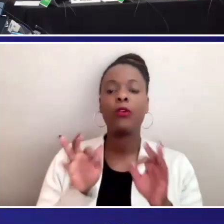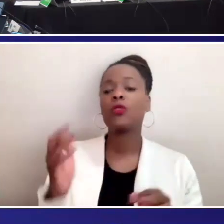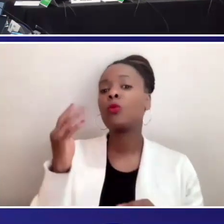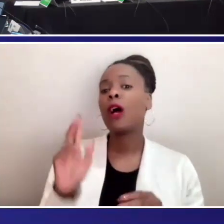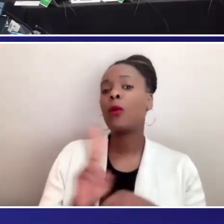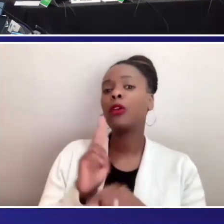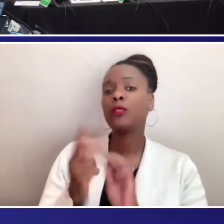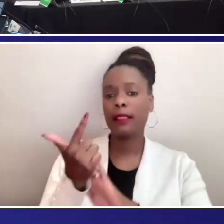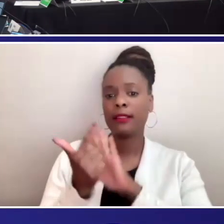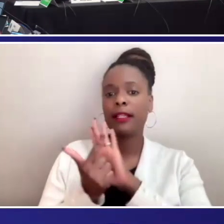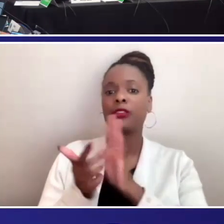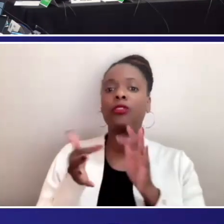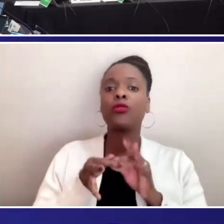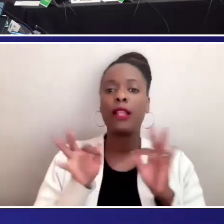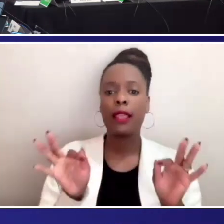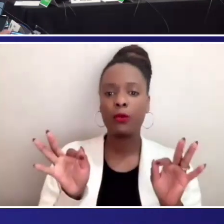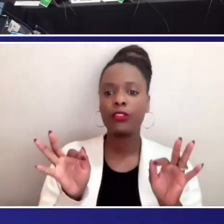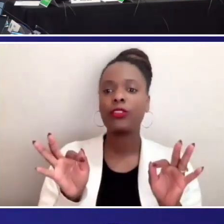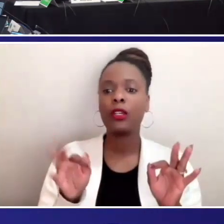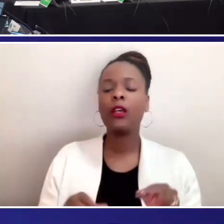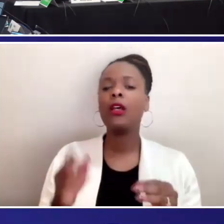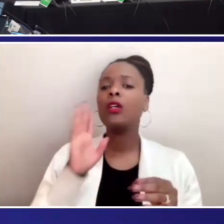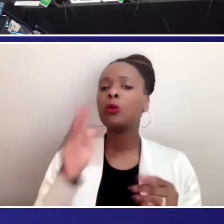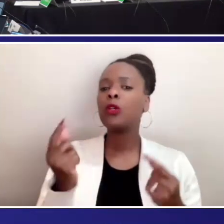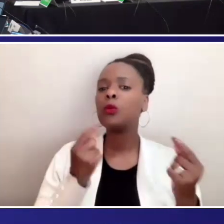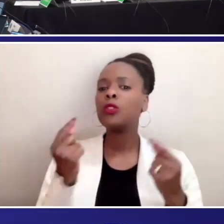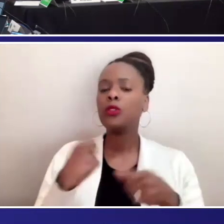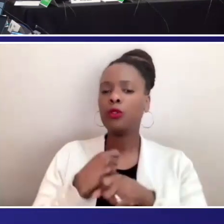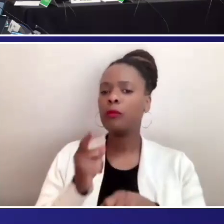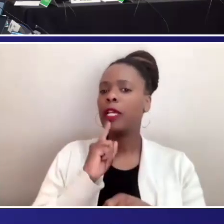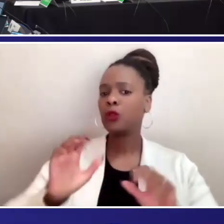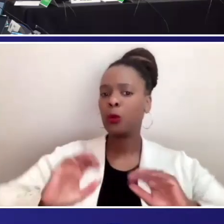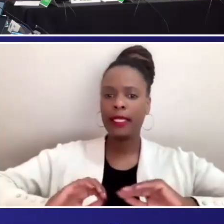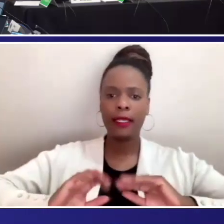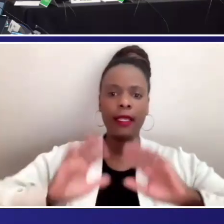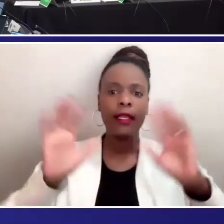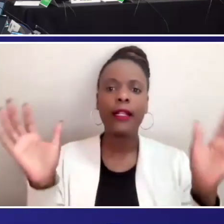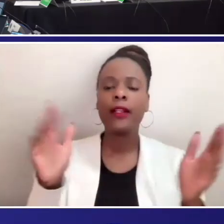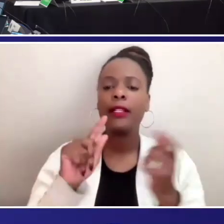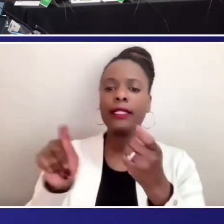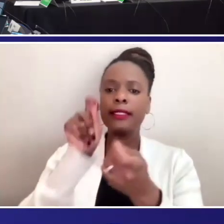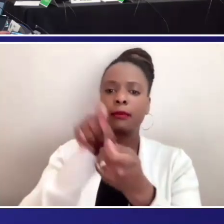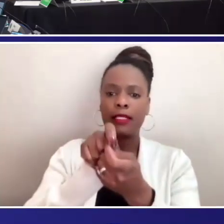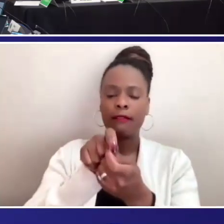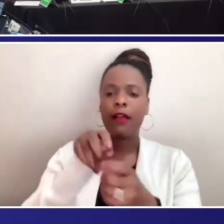language. And so what we will do is make sure that we clearly specify in the NPRM